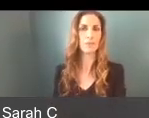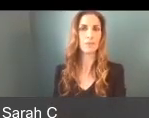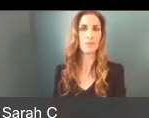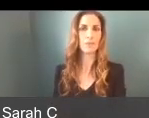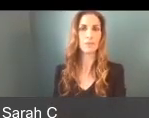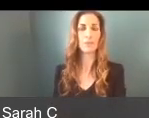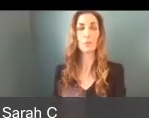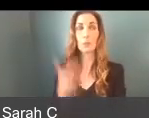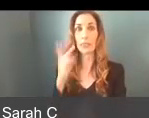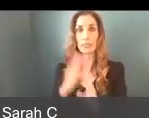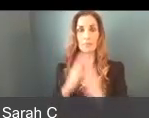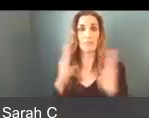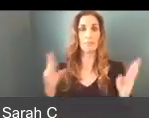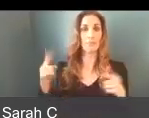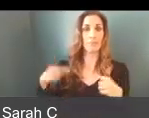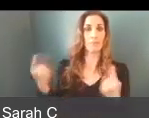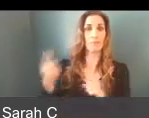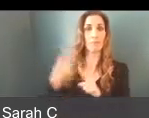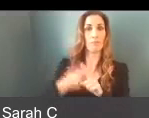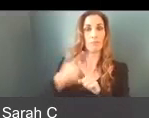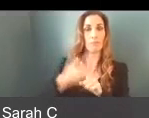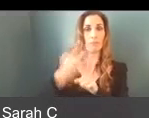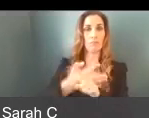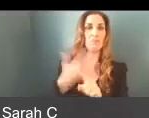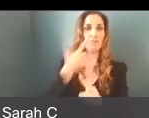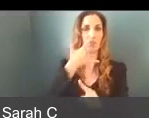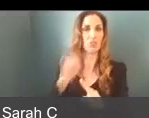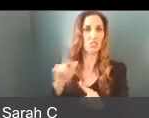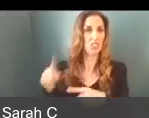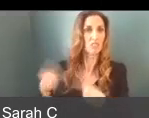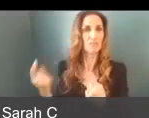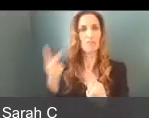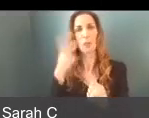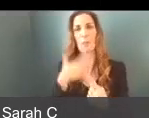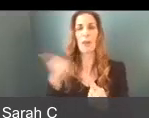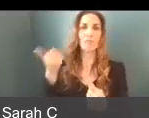last couple of months have looked like. It just gives you a better sense of the time frame of this.